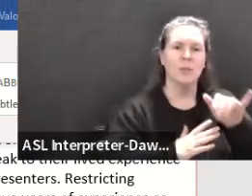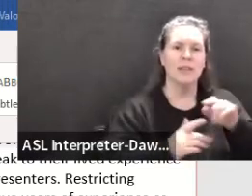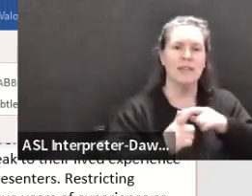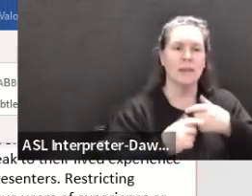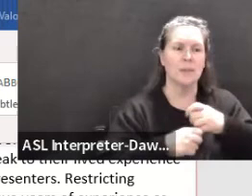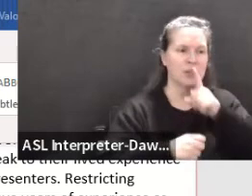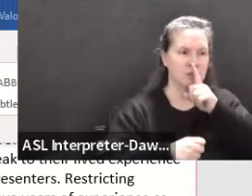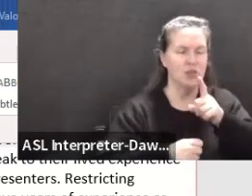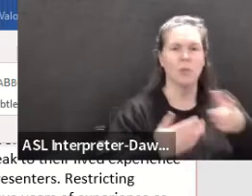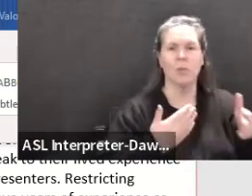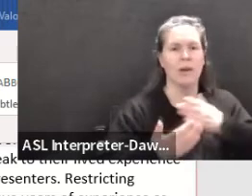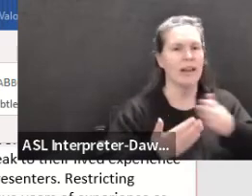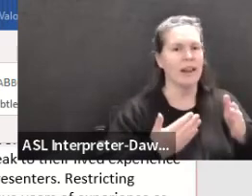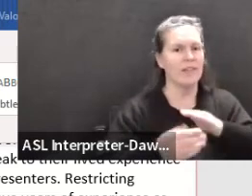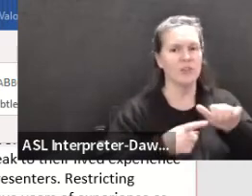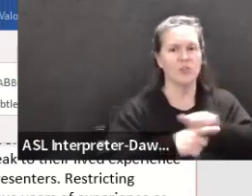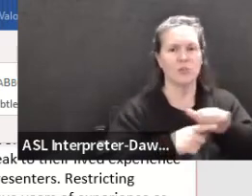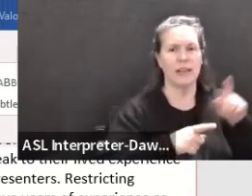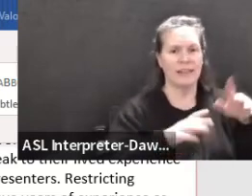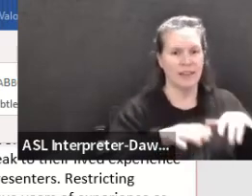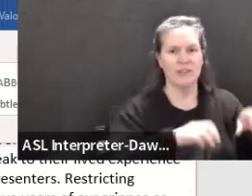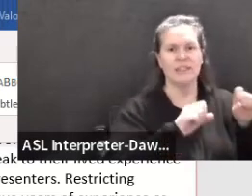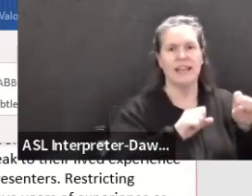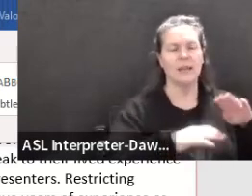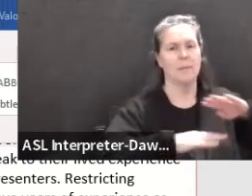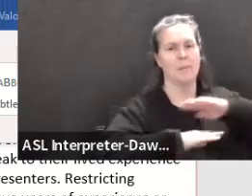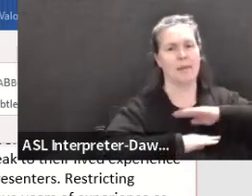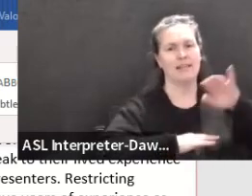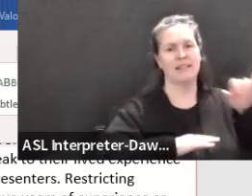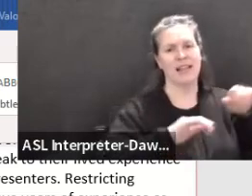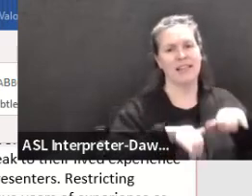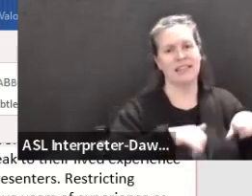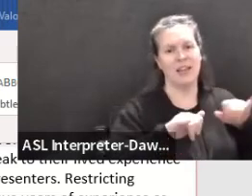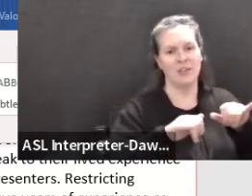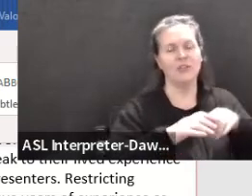that whatever training they're taking meets that standard in place.